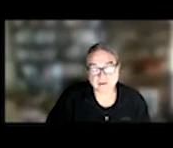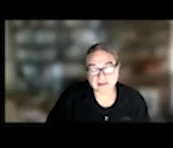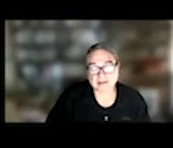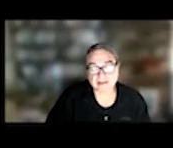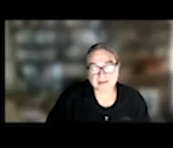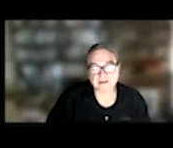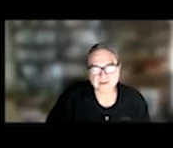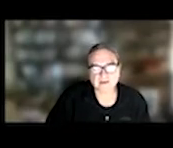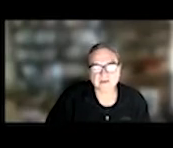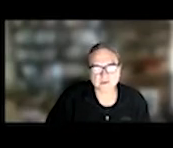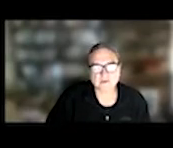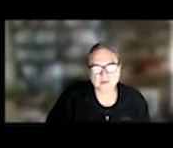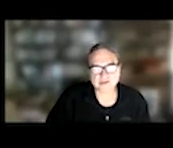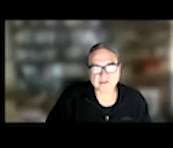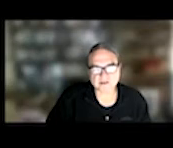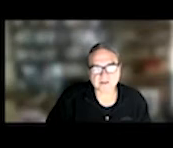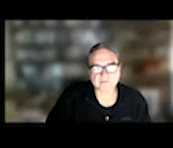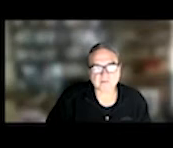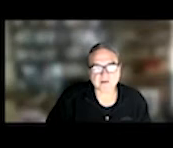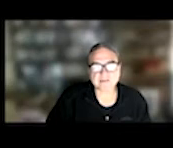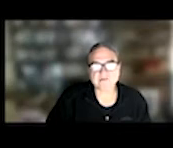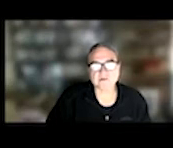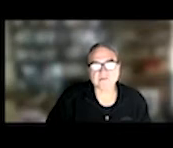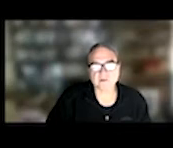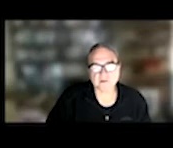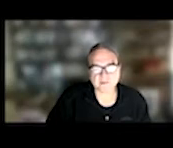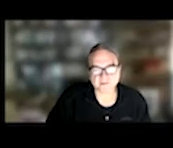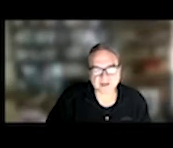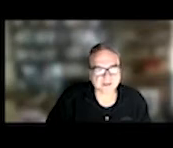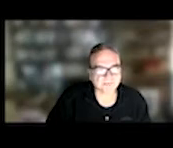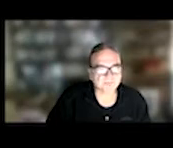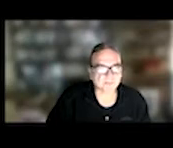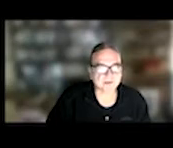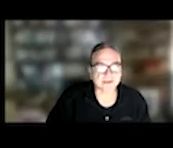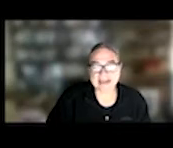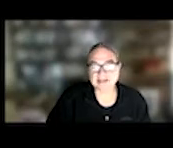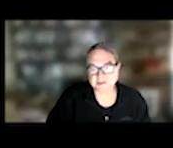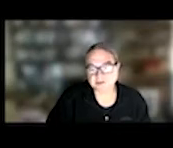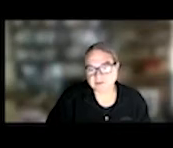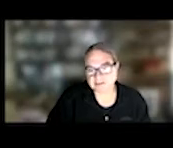validated two question survey for risk for depression. We use the Gad to generalize